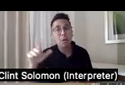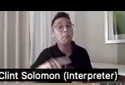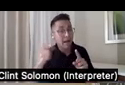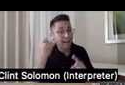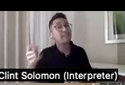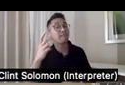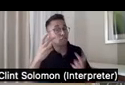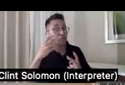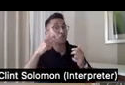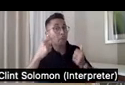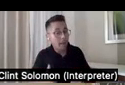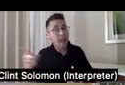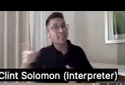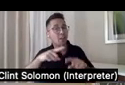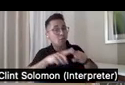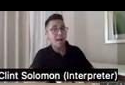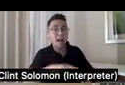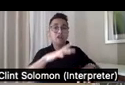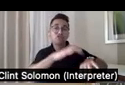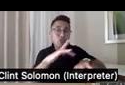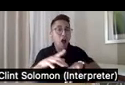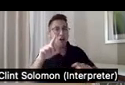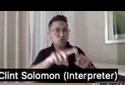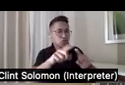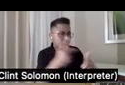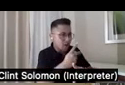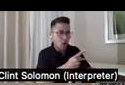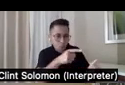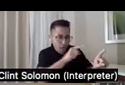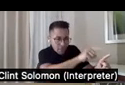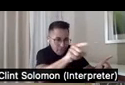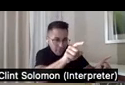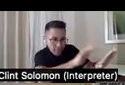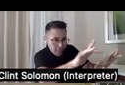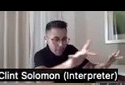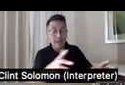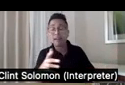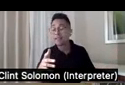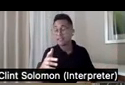to identify what these things are on the page as soon as we glue it to the page the fact that